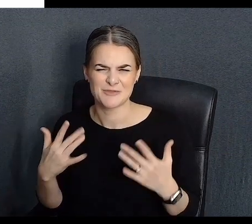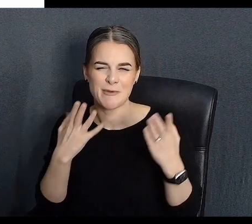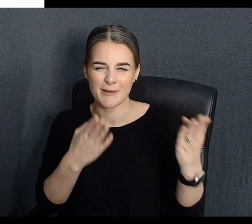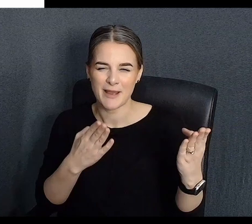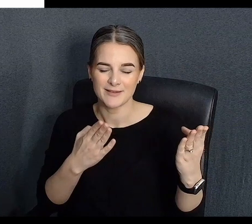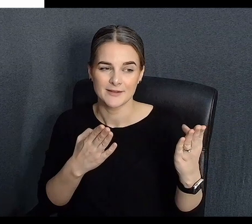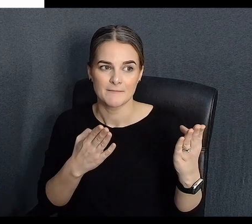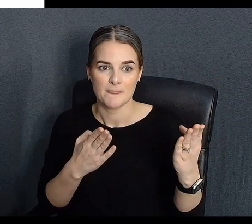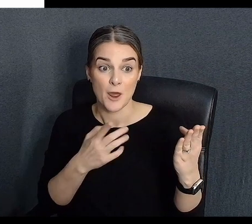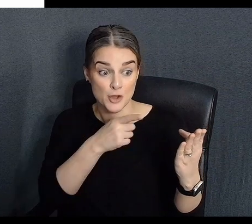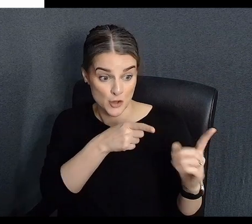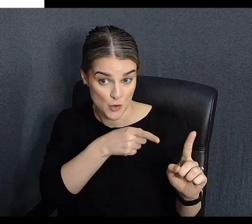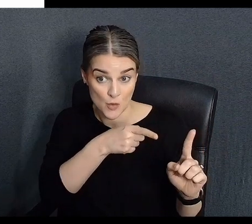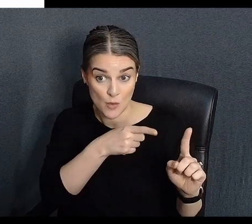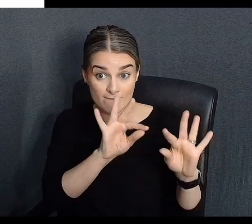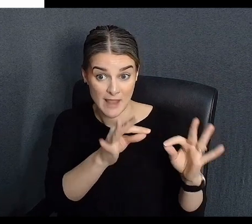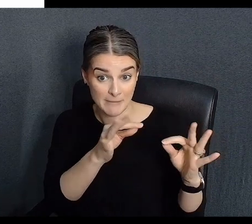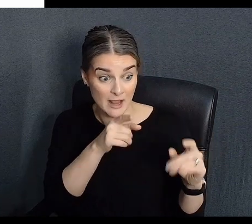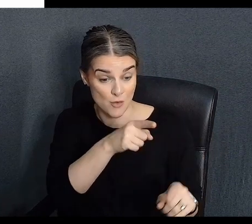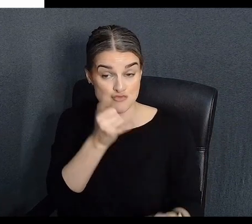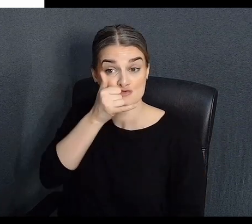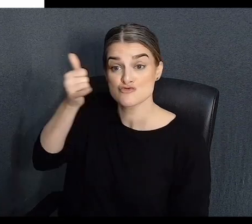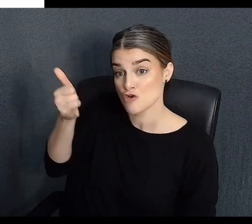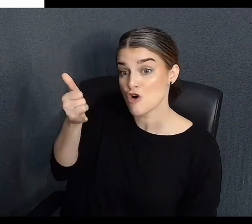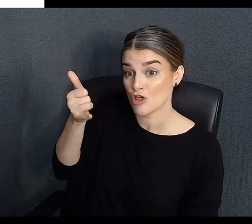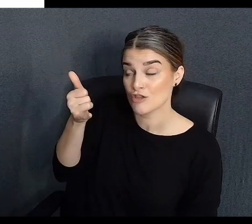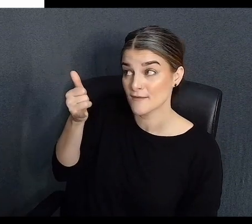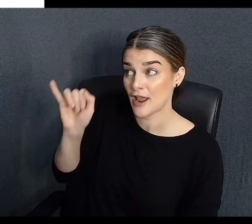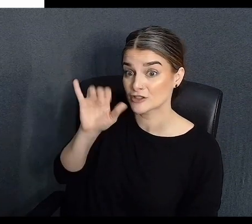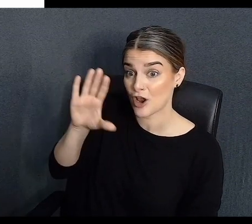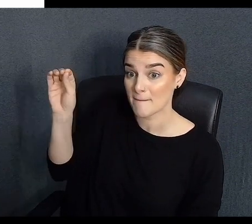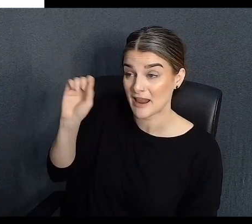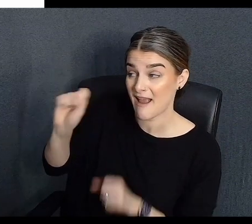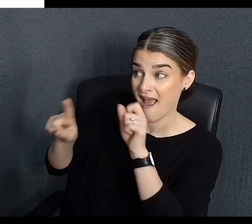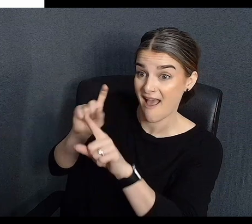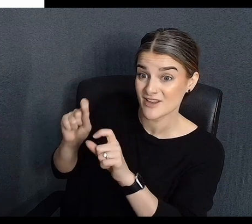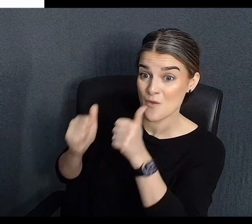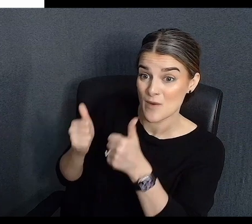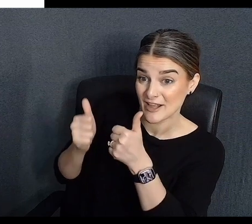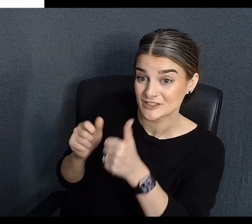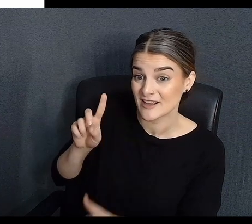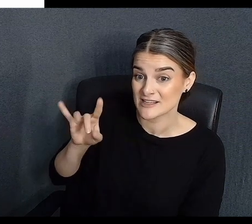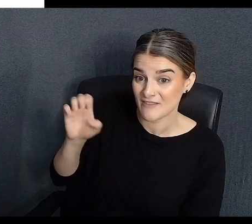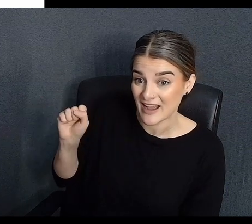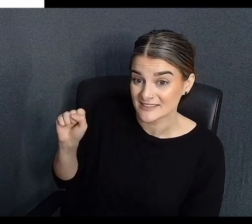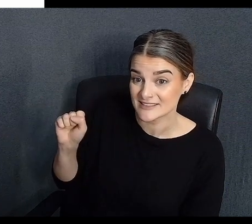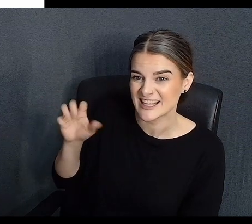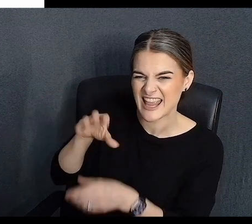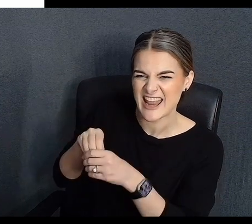company directly and ask which devices and network, because nine times out of 10, the device that they're going to tell you, or the company